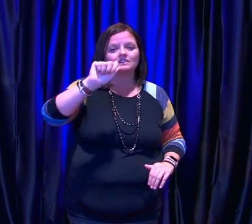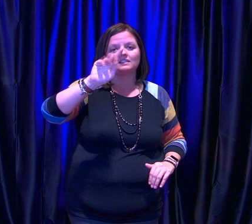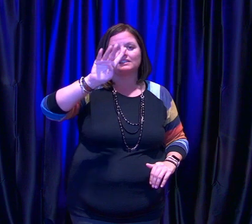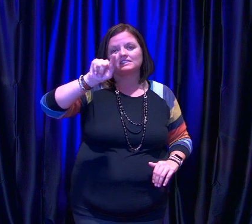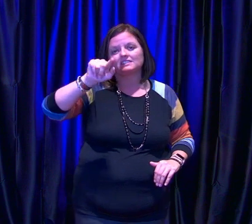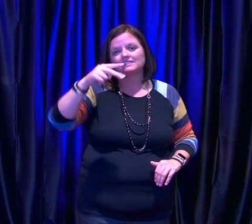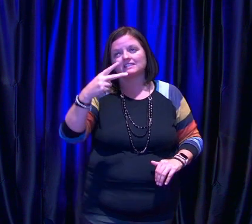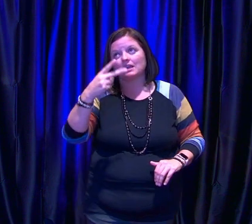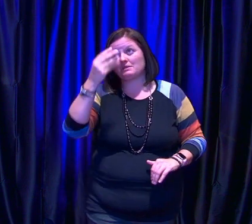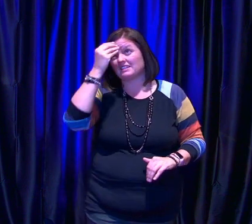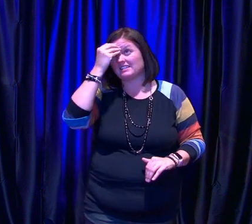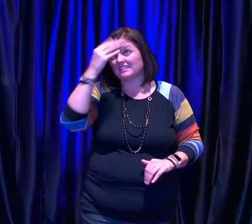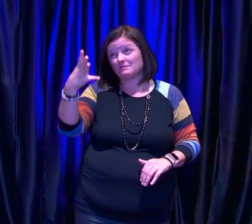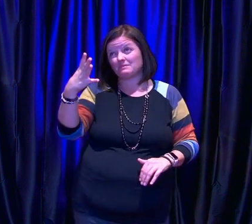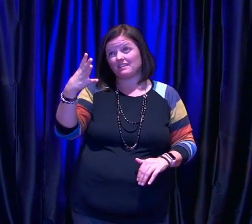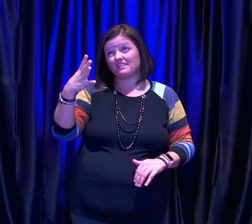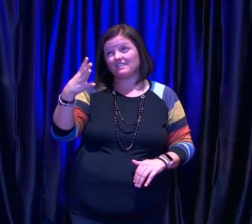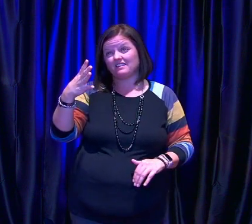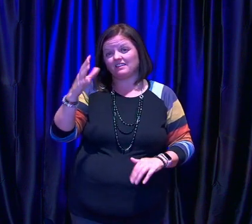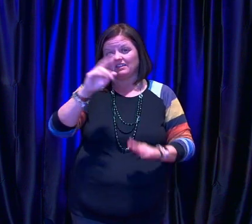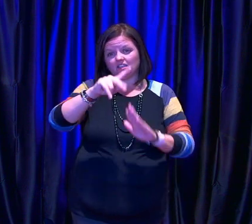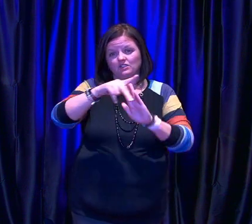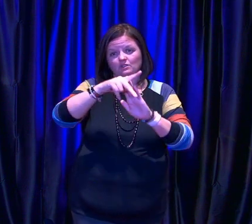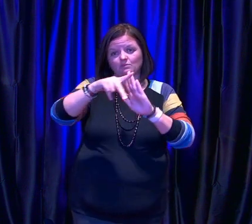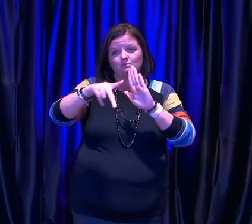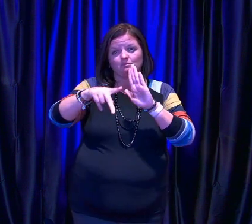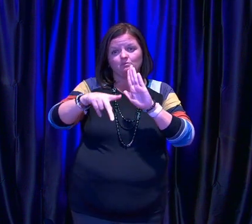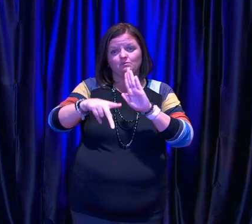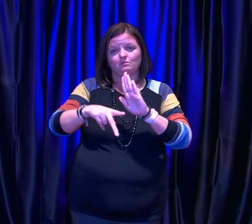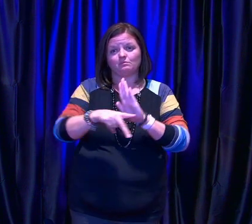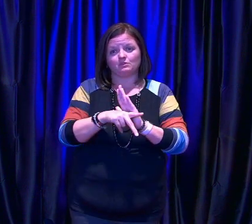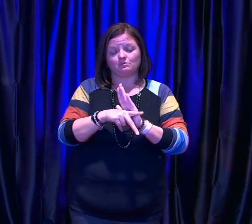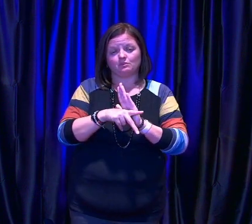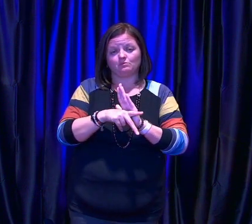the sabbath is a principle and let me let me help us